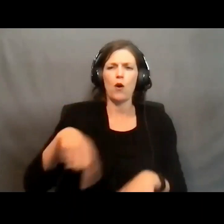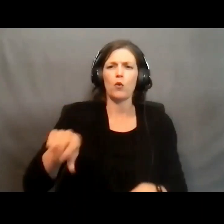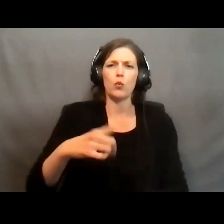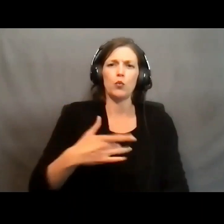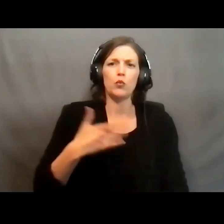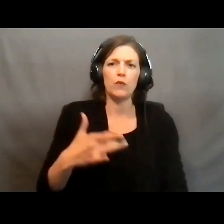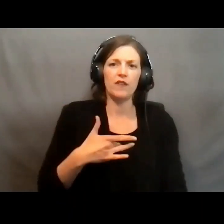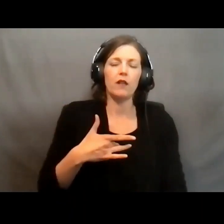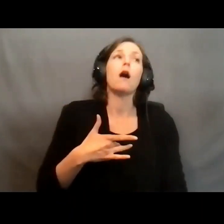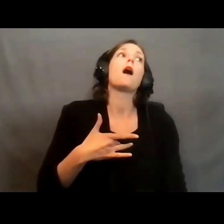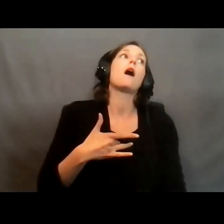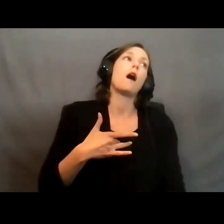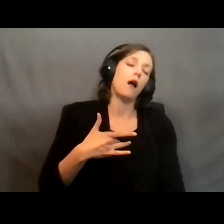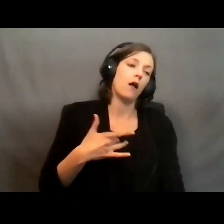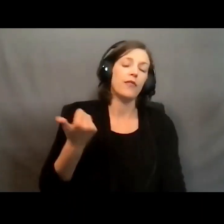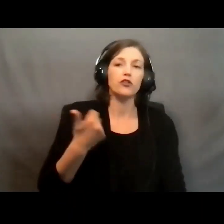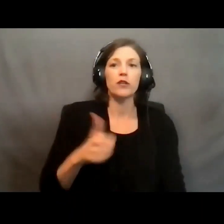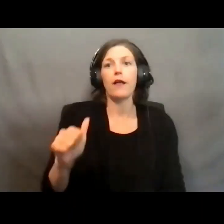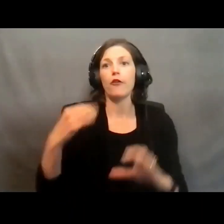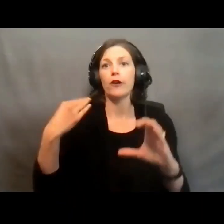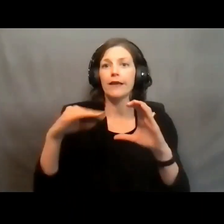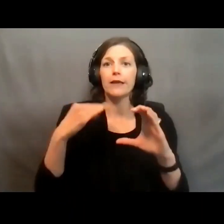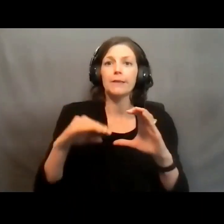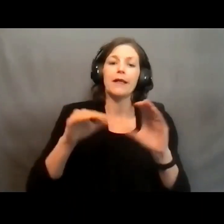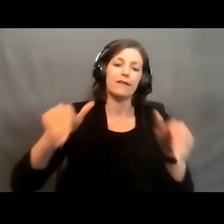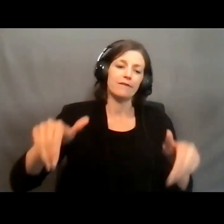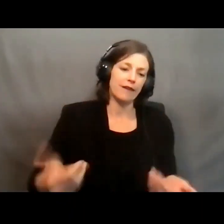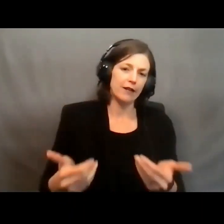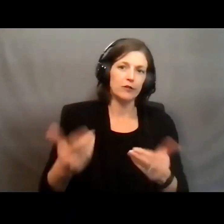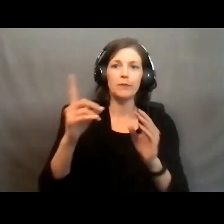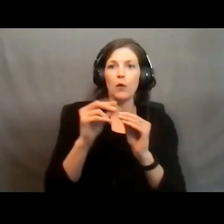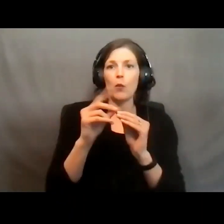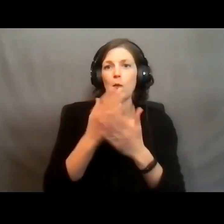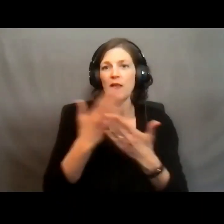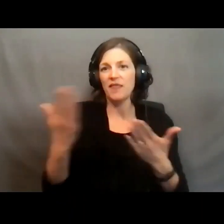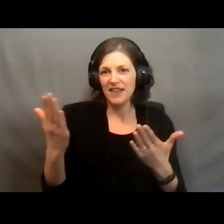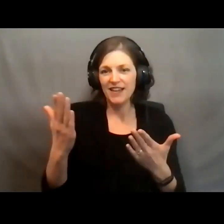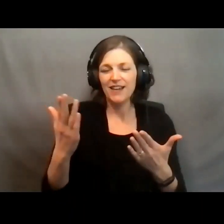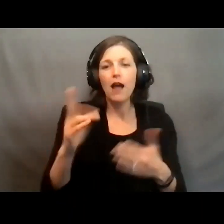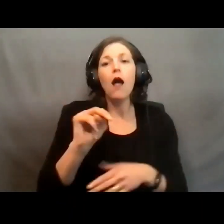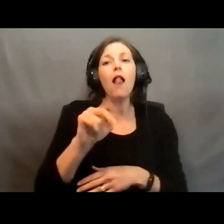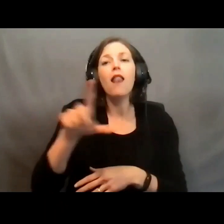email inviting you to one more thing , 13:44:17 unless you would like to be invited